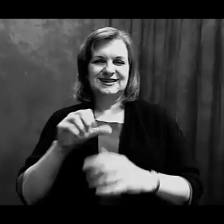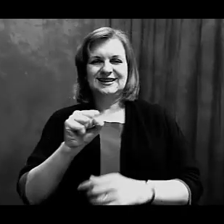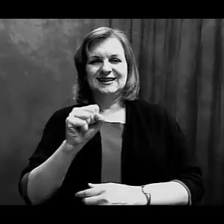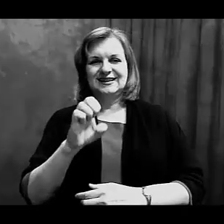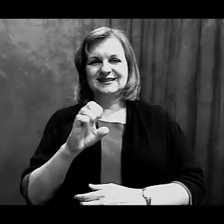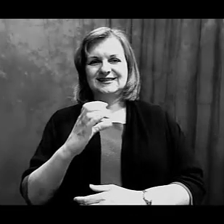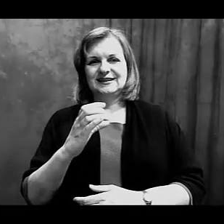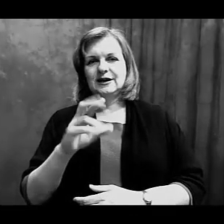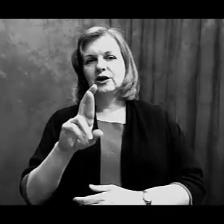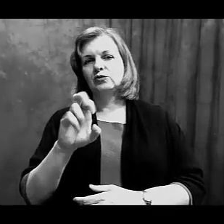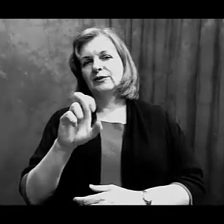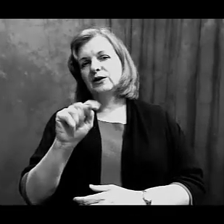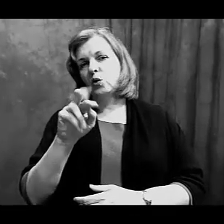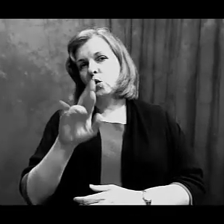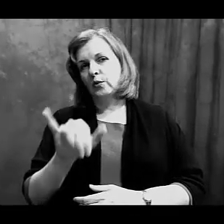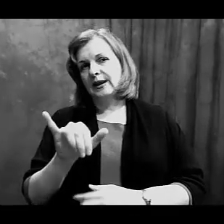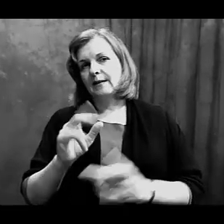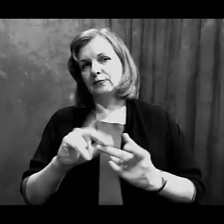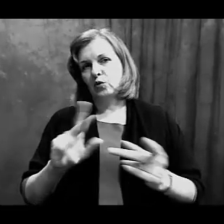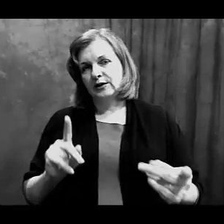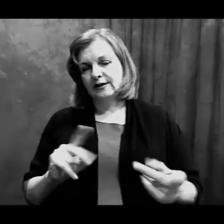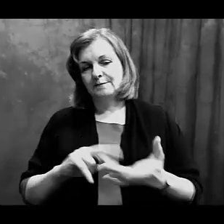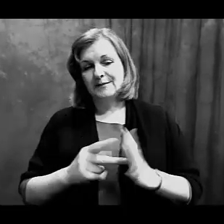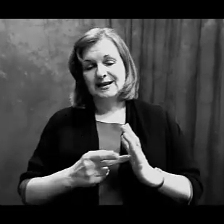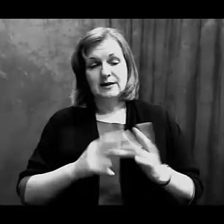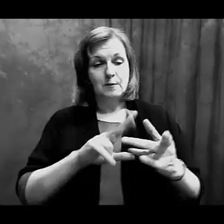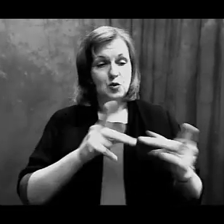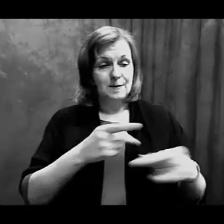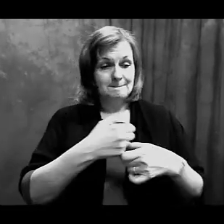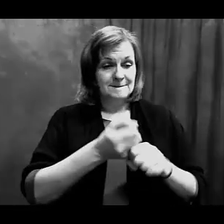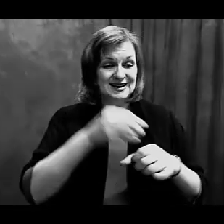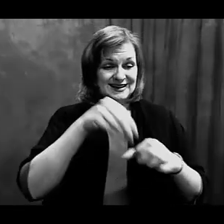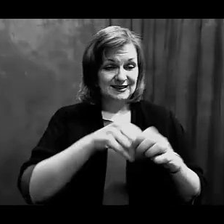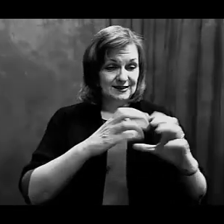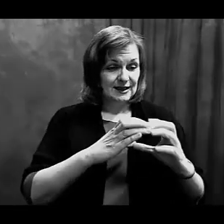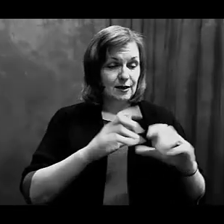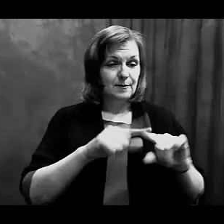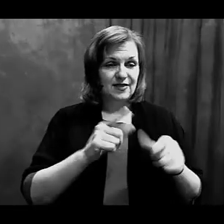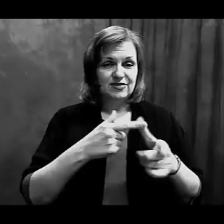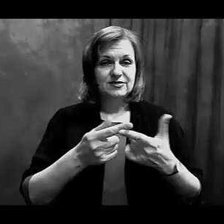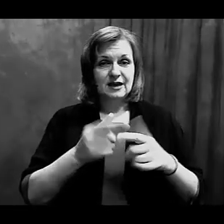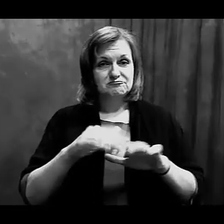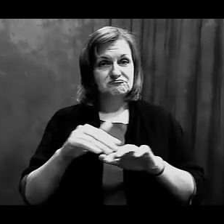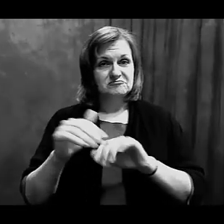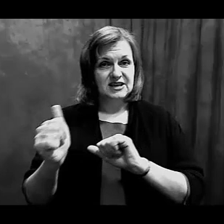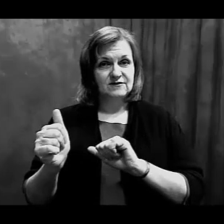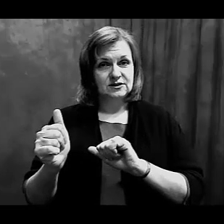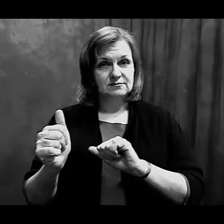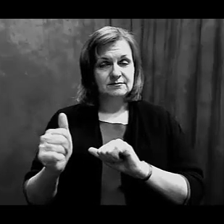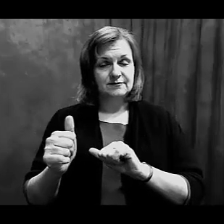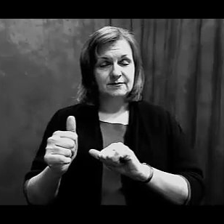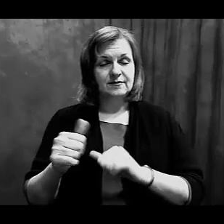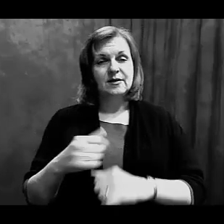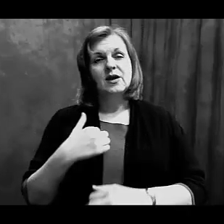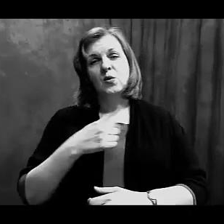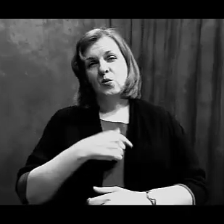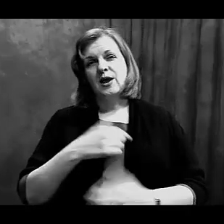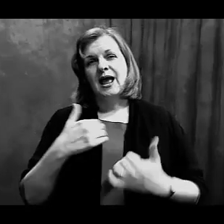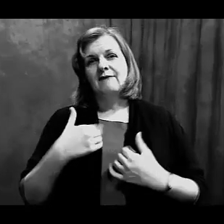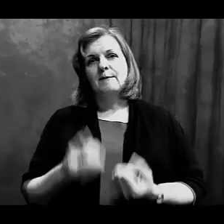so this secretory protein is a protein that is going to leave the cell